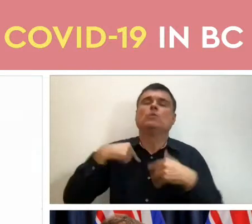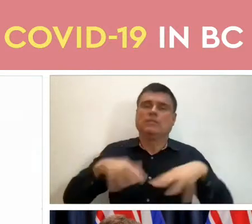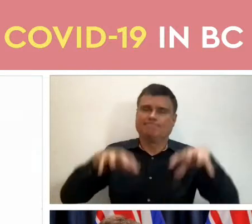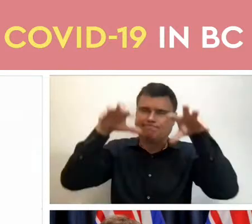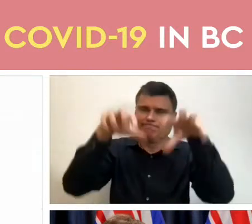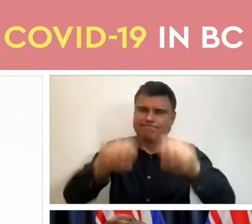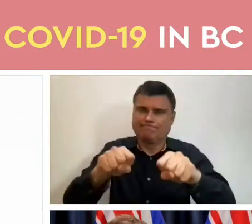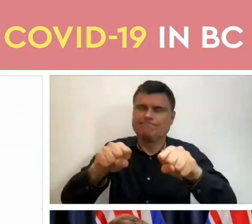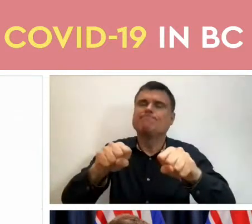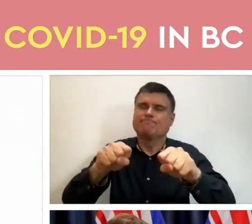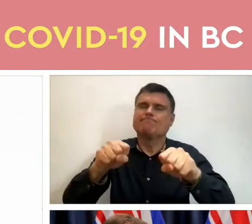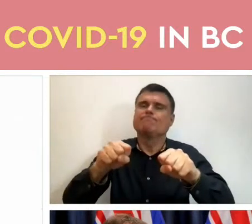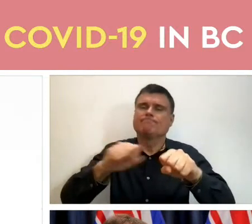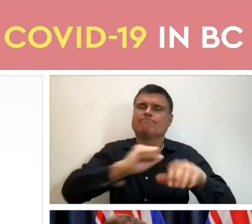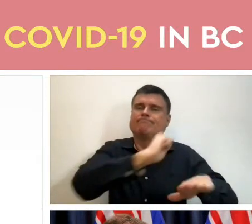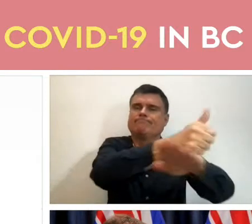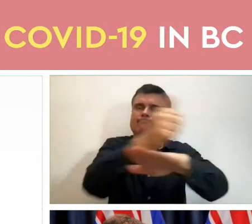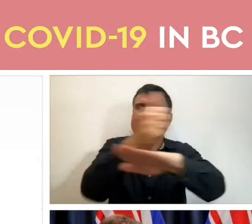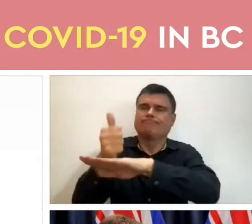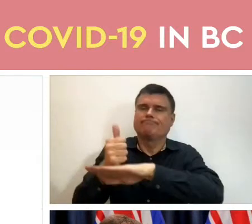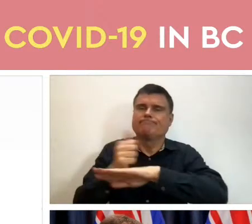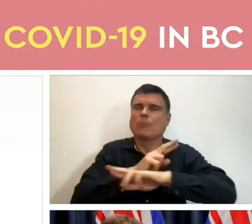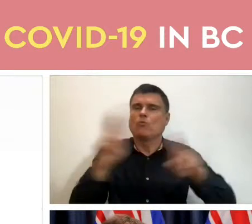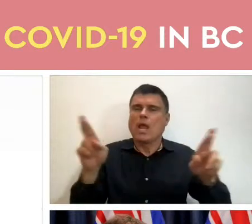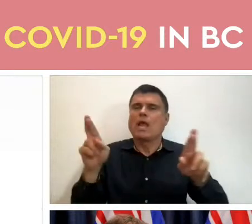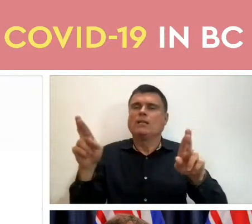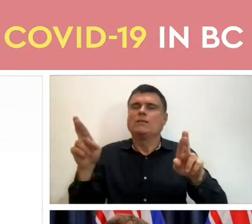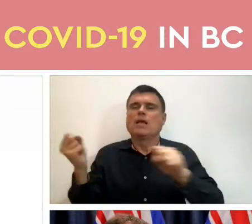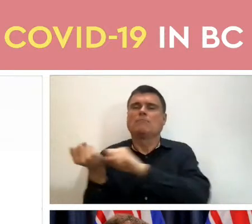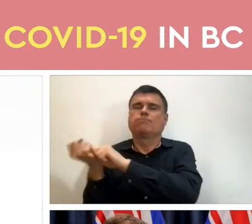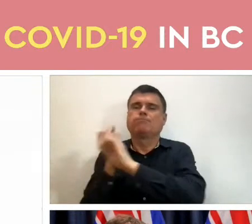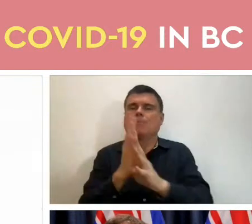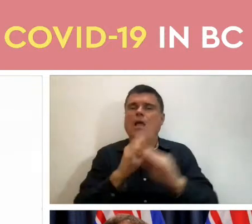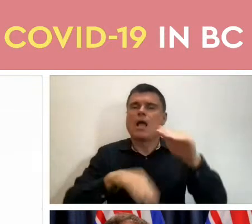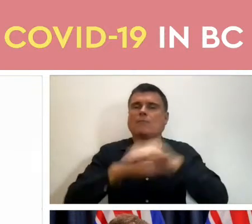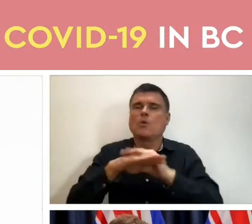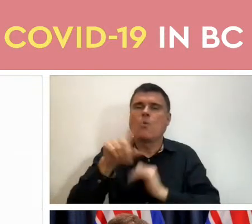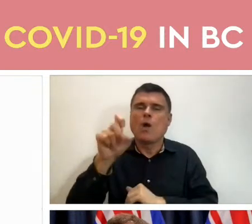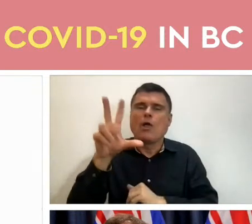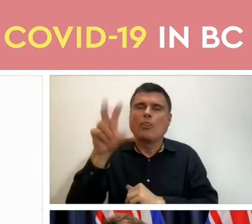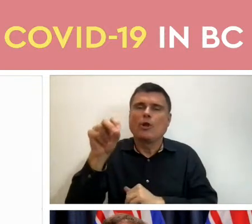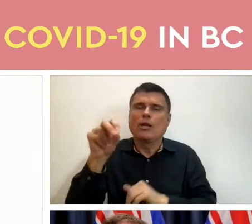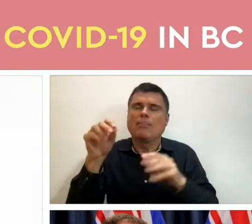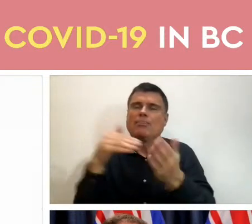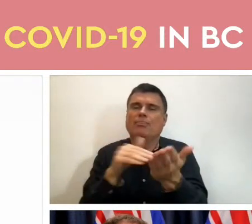January 5th. This capacity will serve the entire metro Vancouver area.